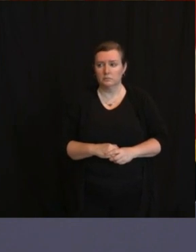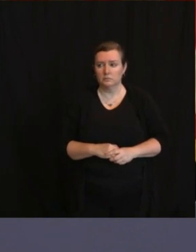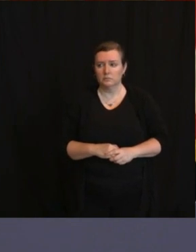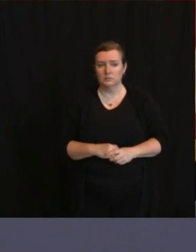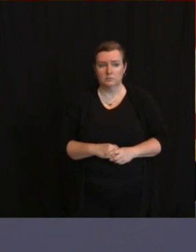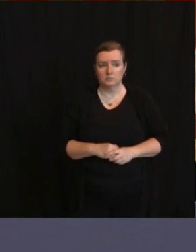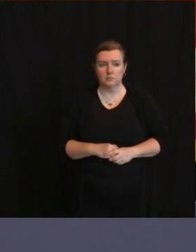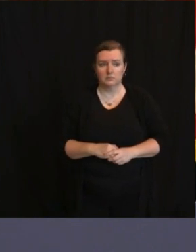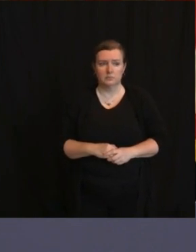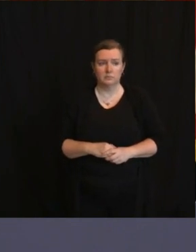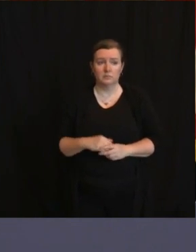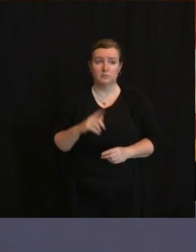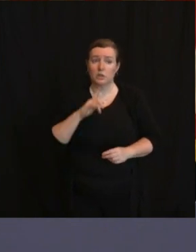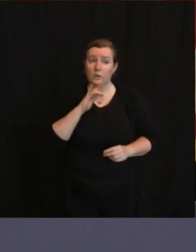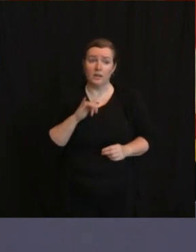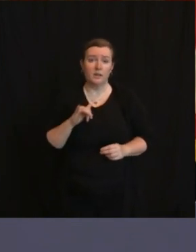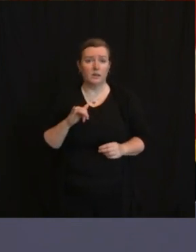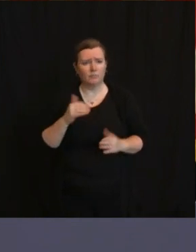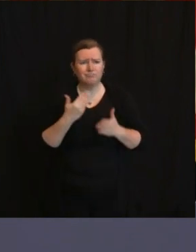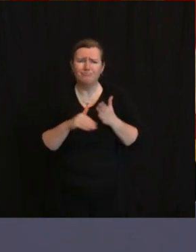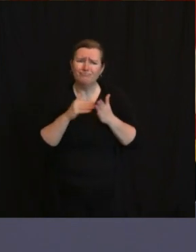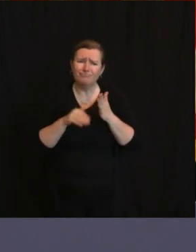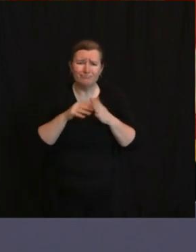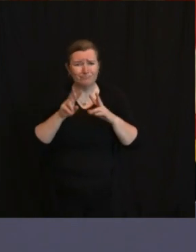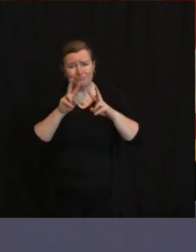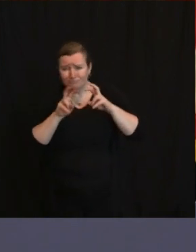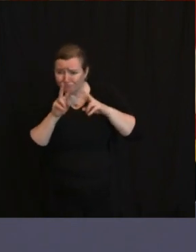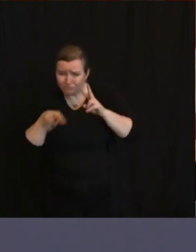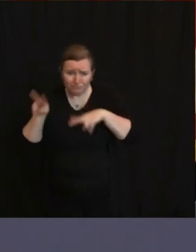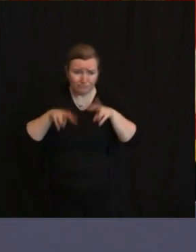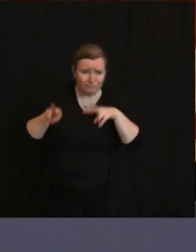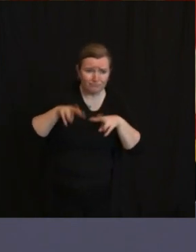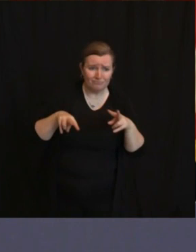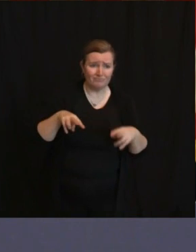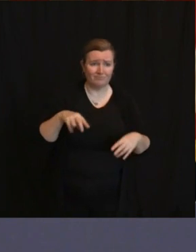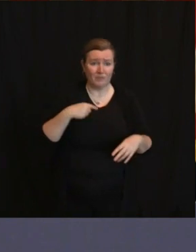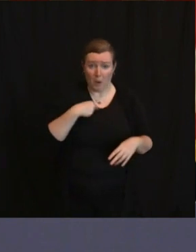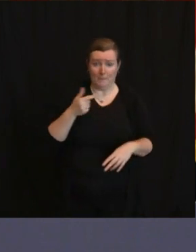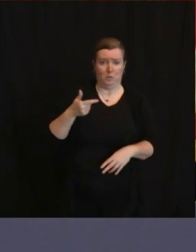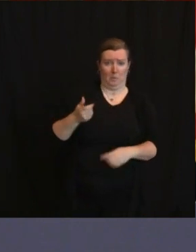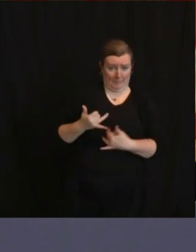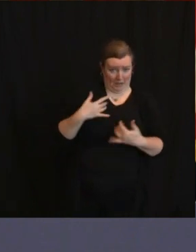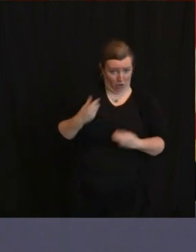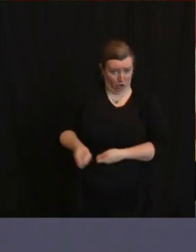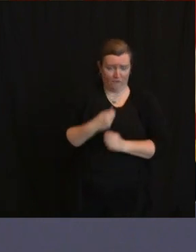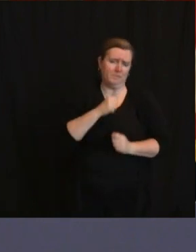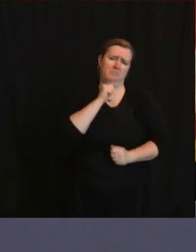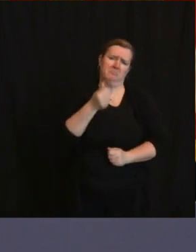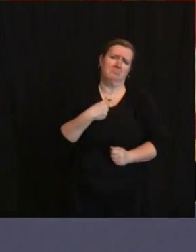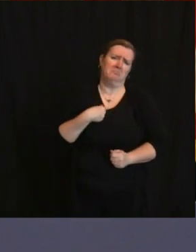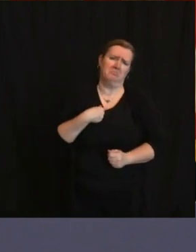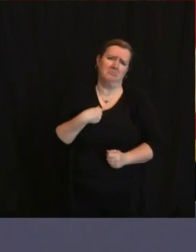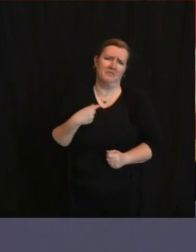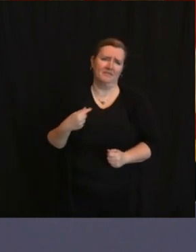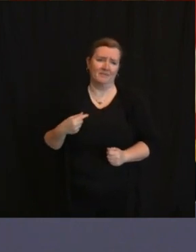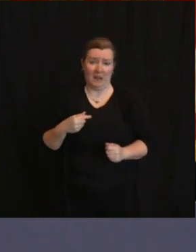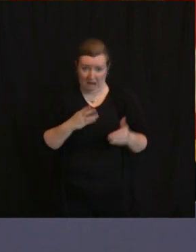TODAY BY REFERENCE HERE. IT IS ON THE LIST OF THINGS THAT WE LOOK AT REGULARLY.